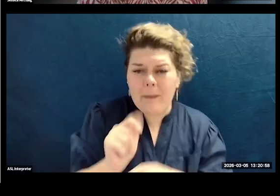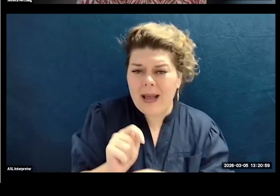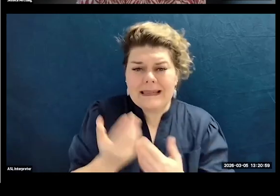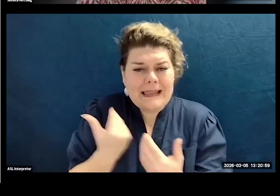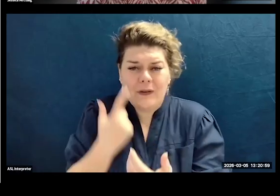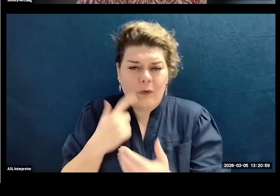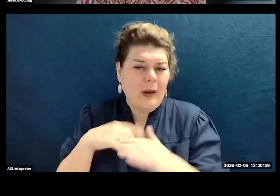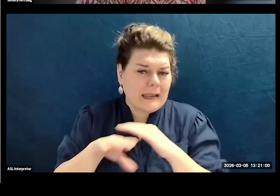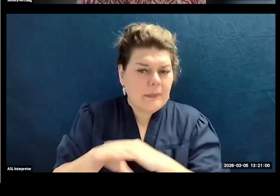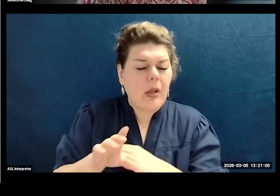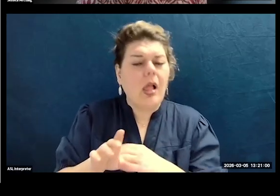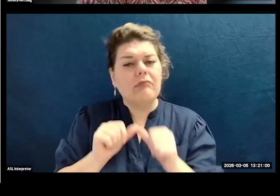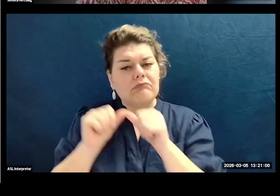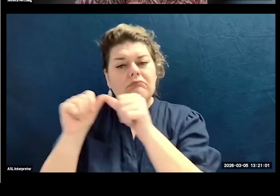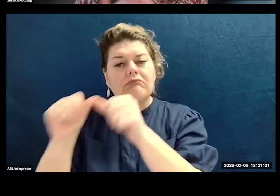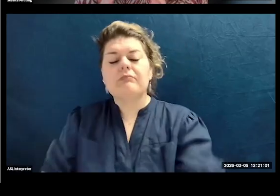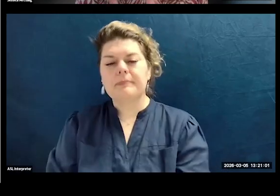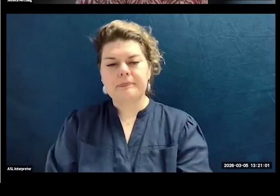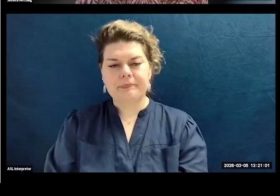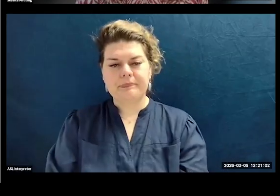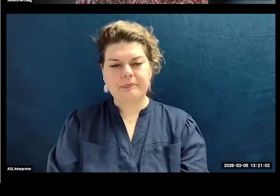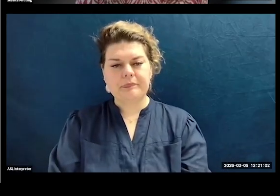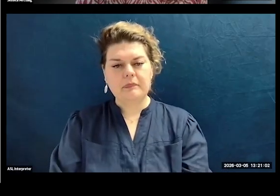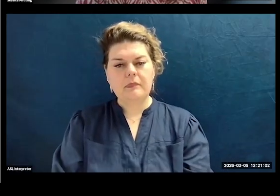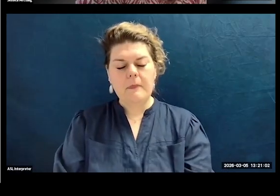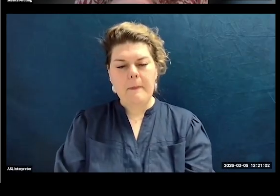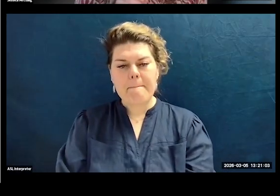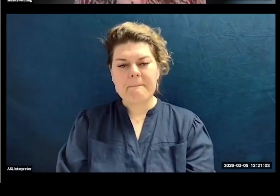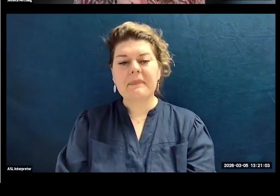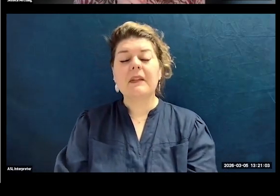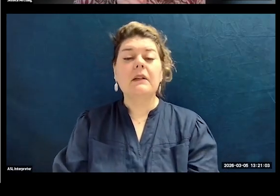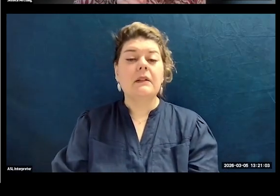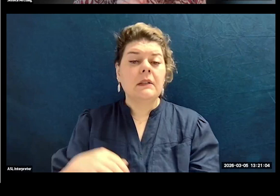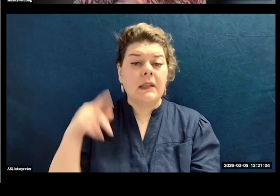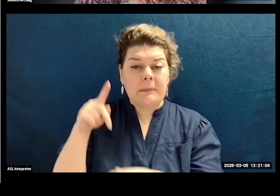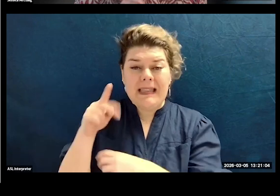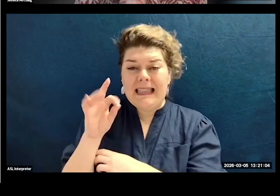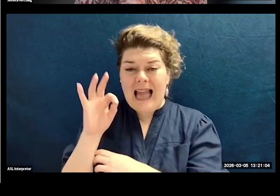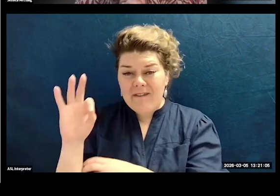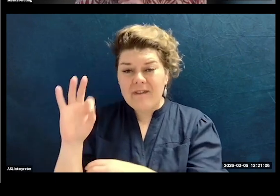and keep accessible over time. The tools to assist with PDF remediation have limitations.